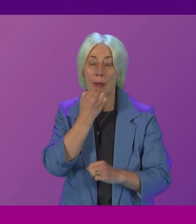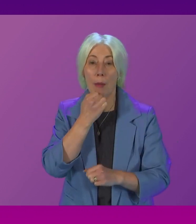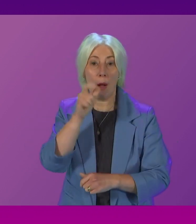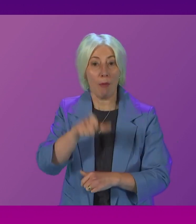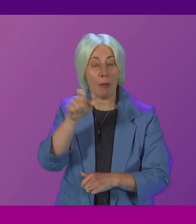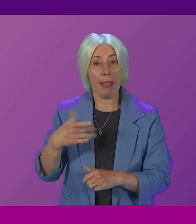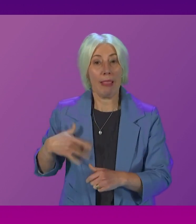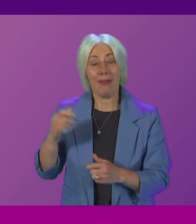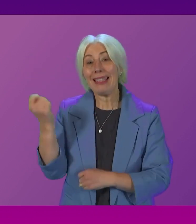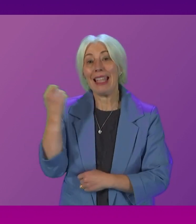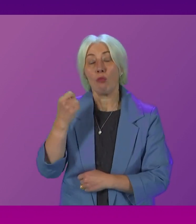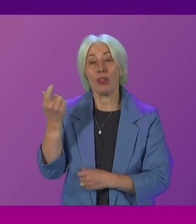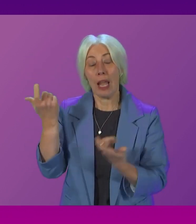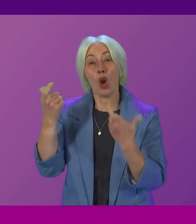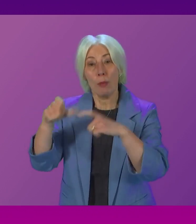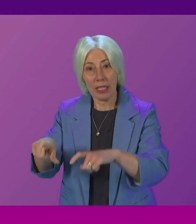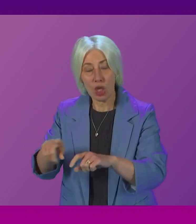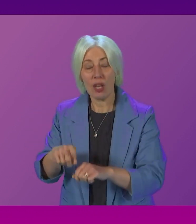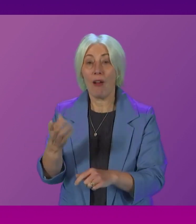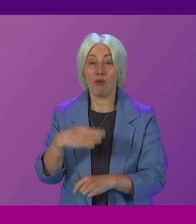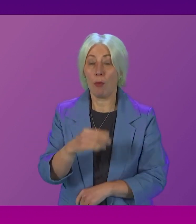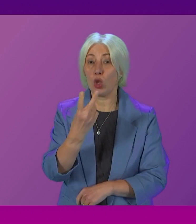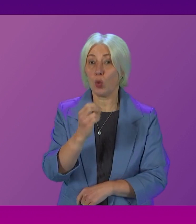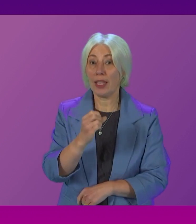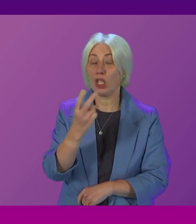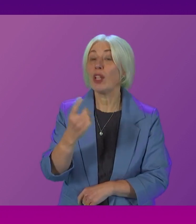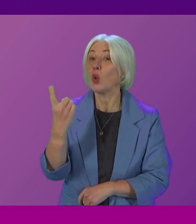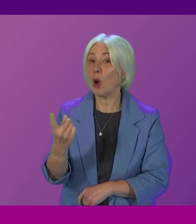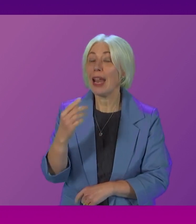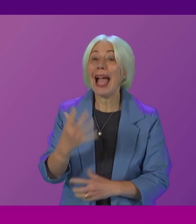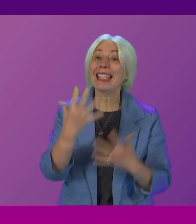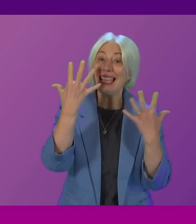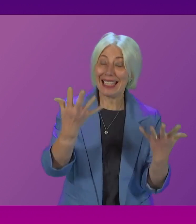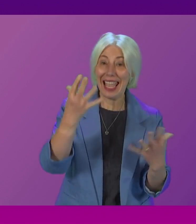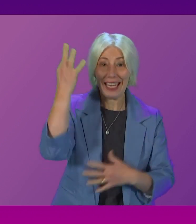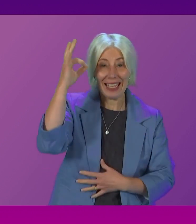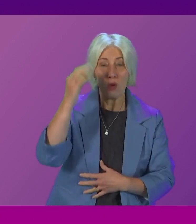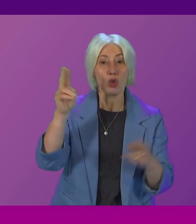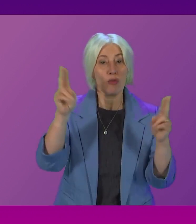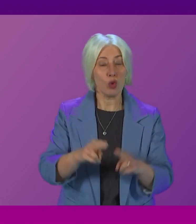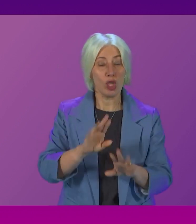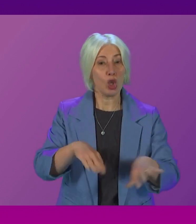accommodation, and 10 of those have reduced the number of children in temporary accommodation.